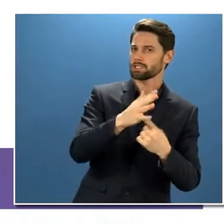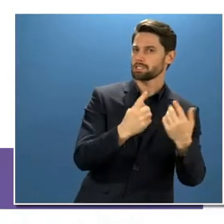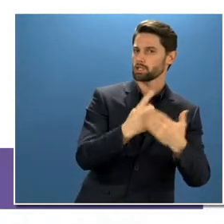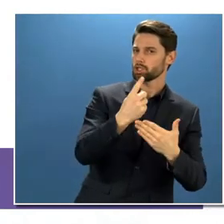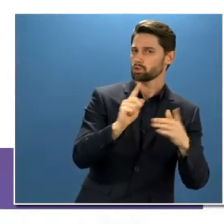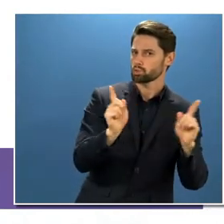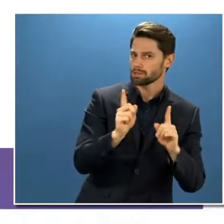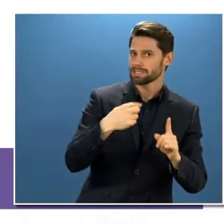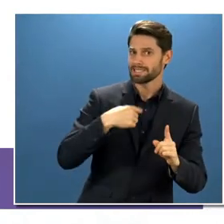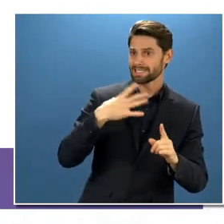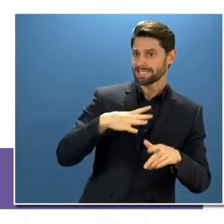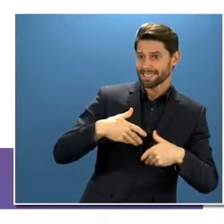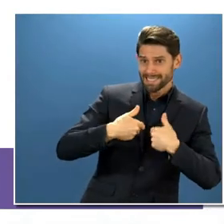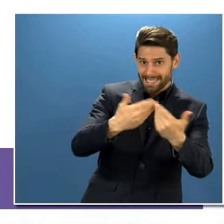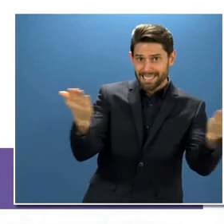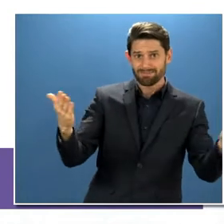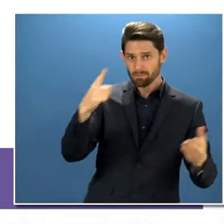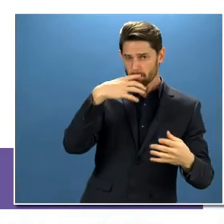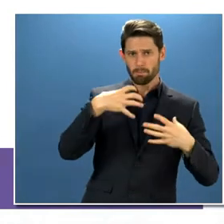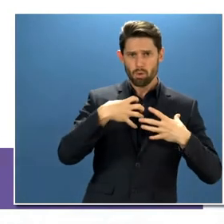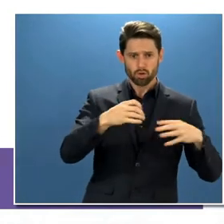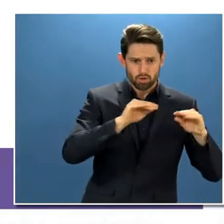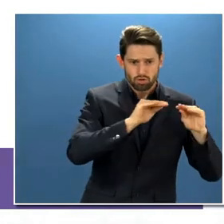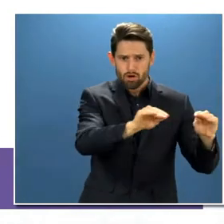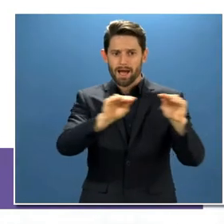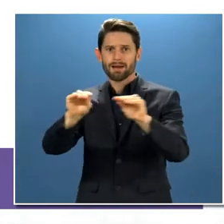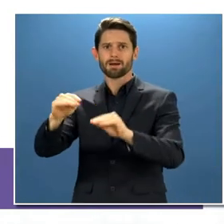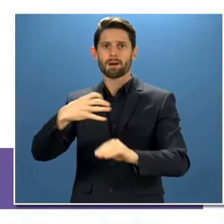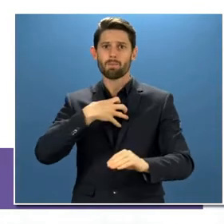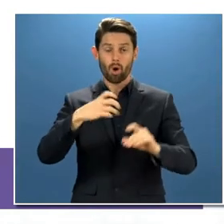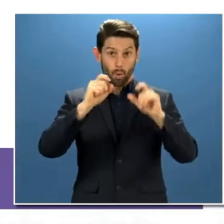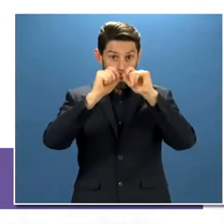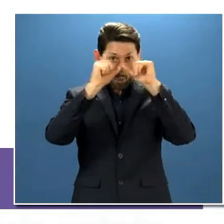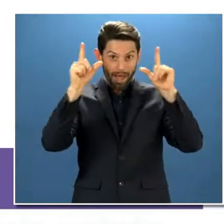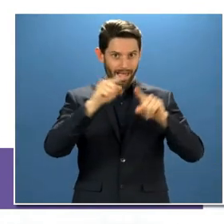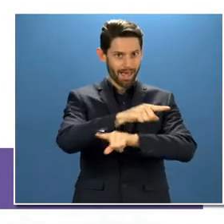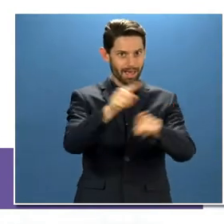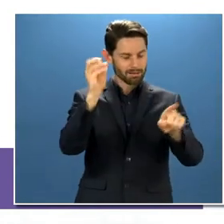appropriate training and awareness of disability so that a person with